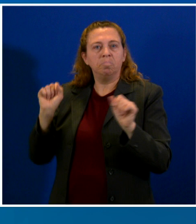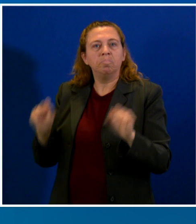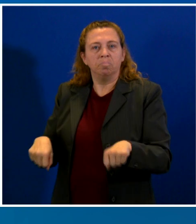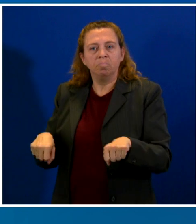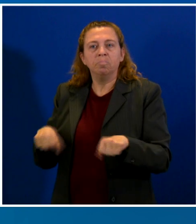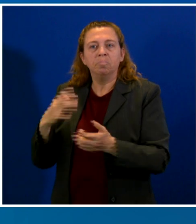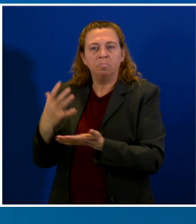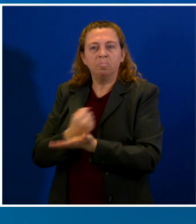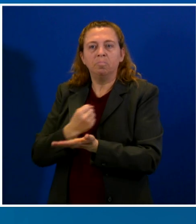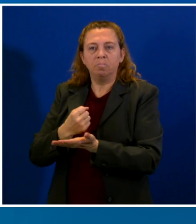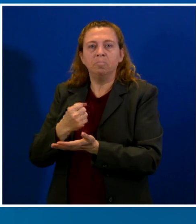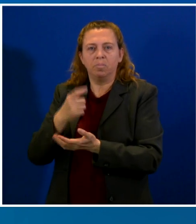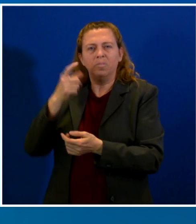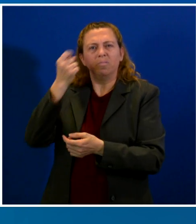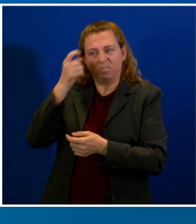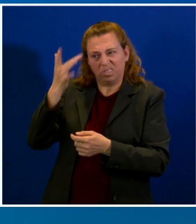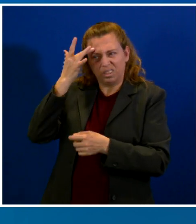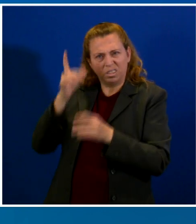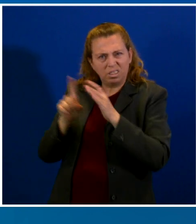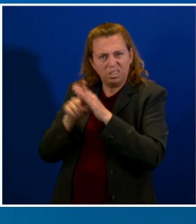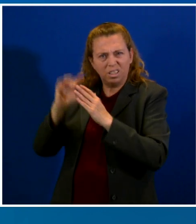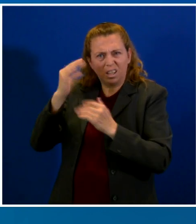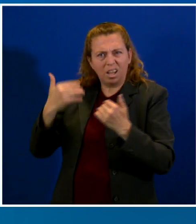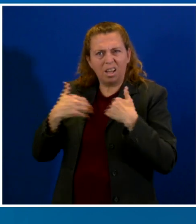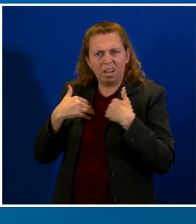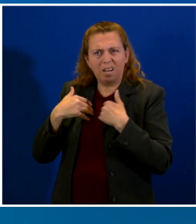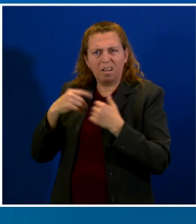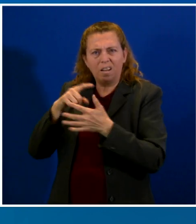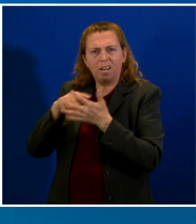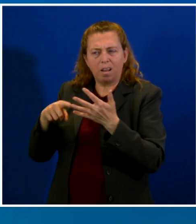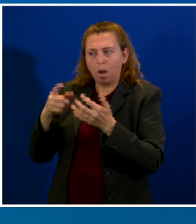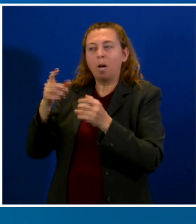symptoms or who has been exposed to someone with the virus.